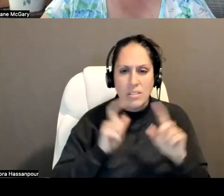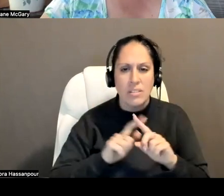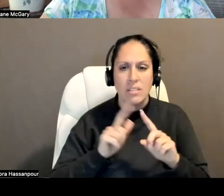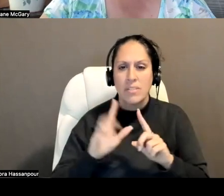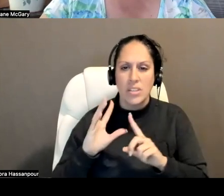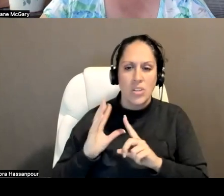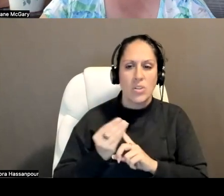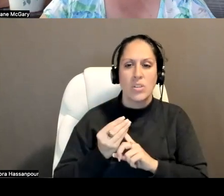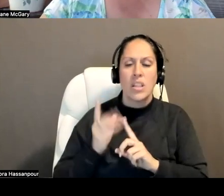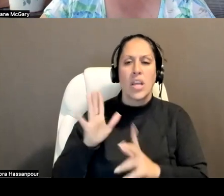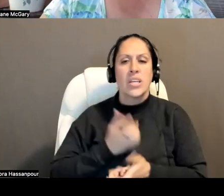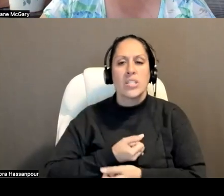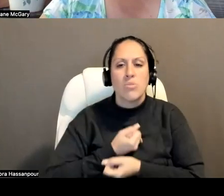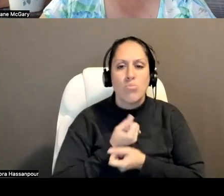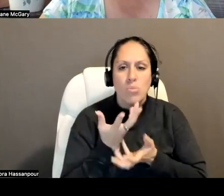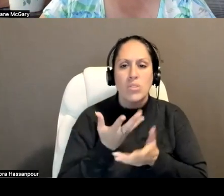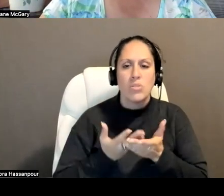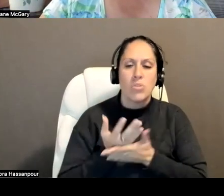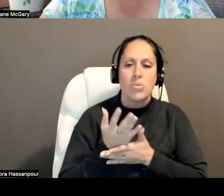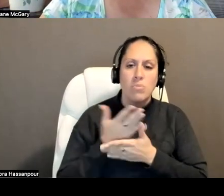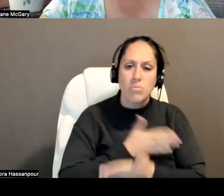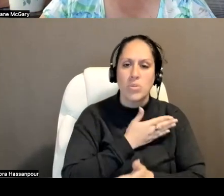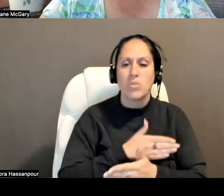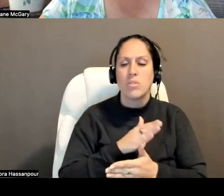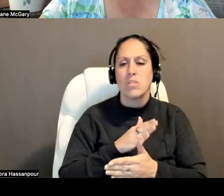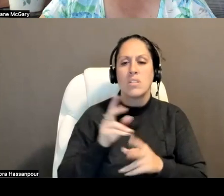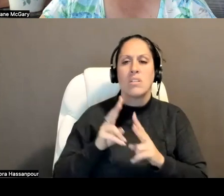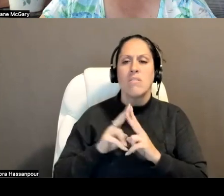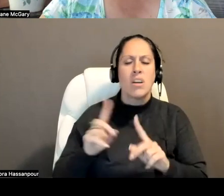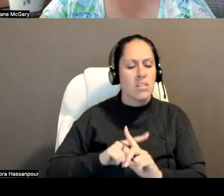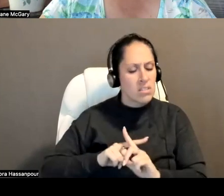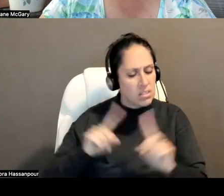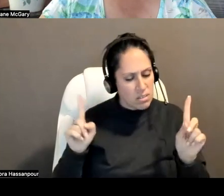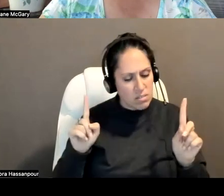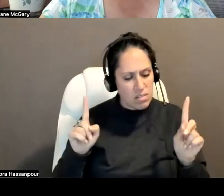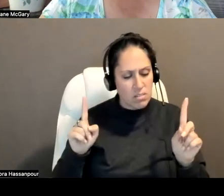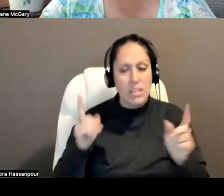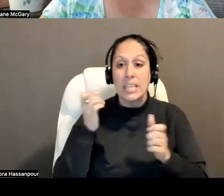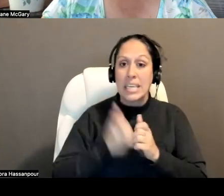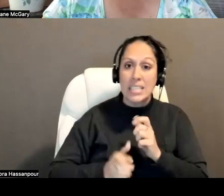their expression through music is very different. Well, each culture is very